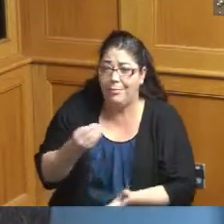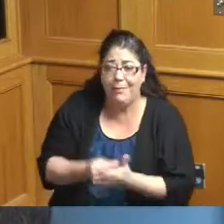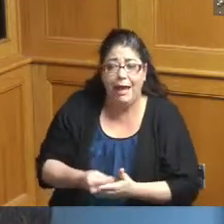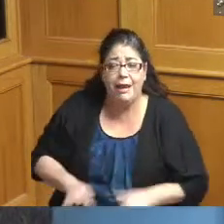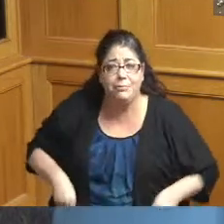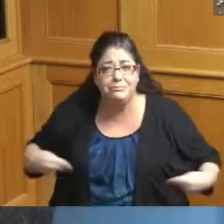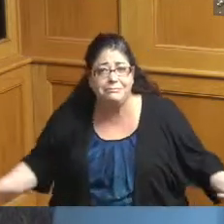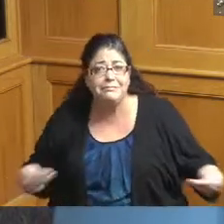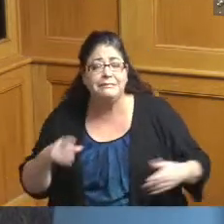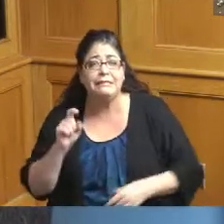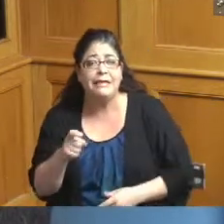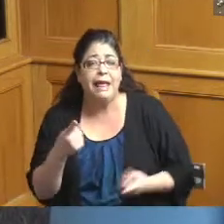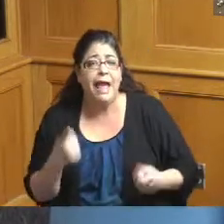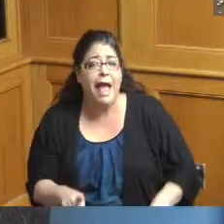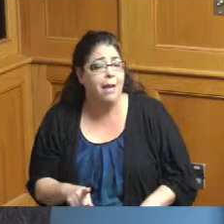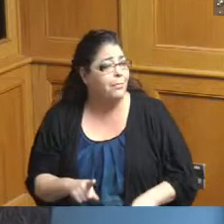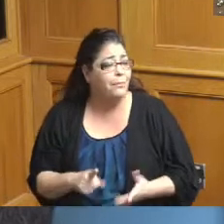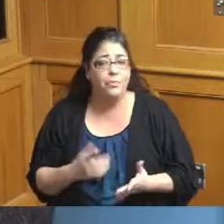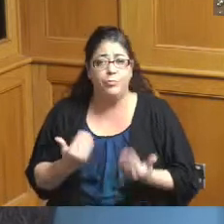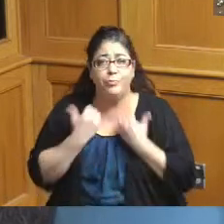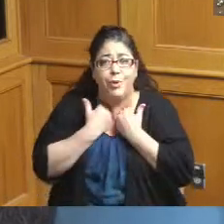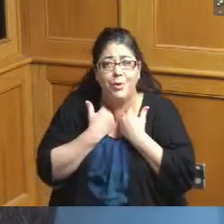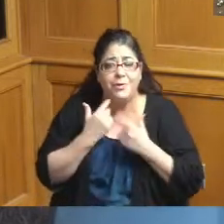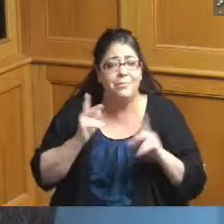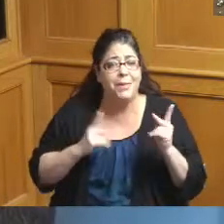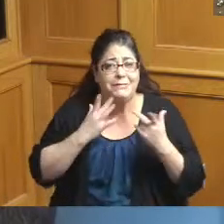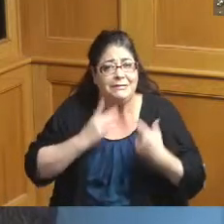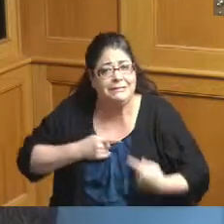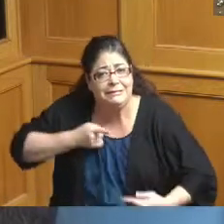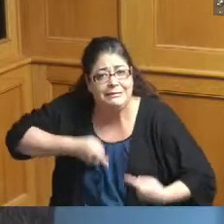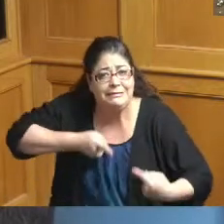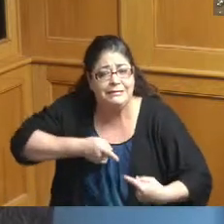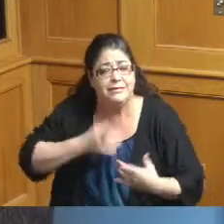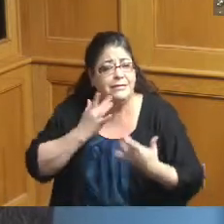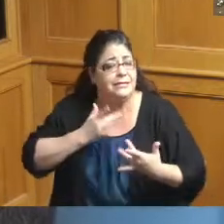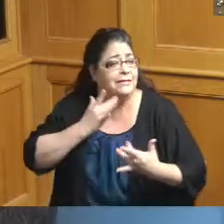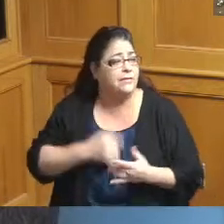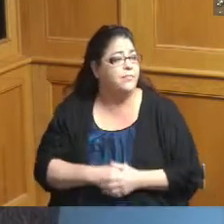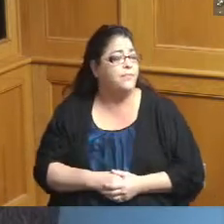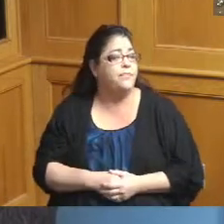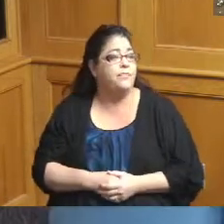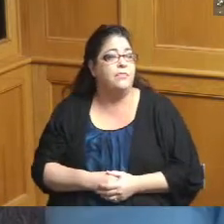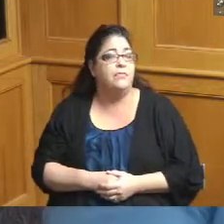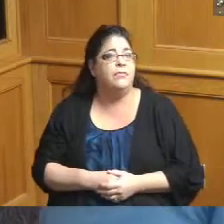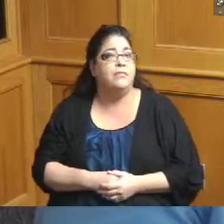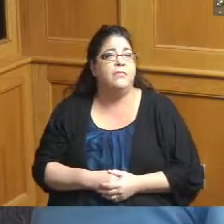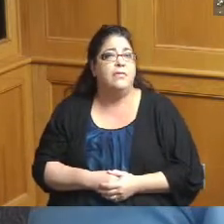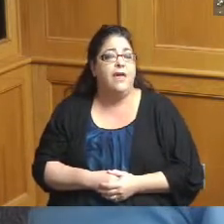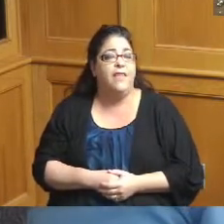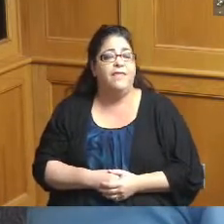health perspective people are really struggling this there's an area of folks who may have never